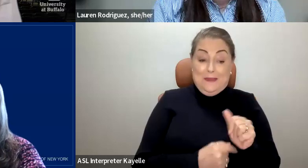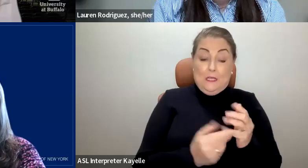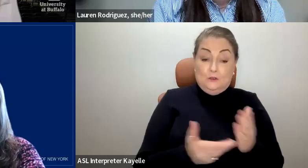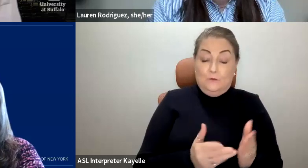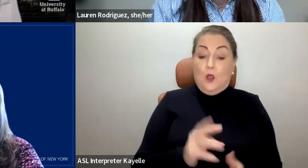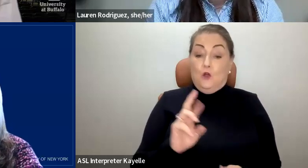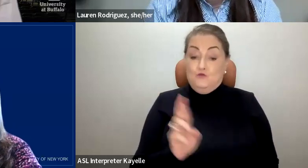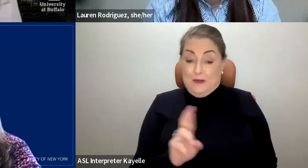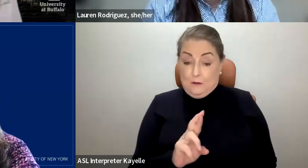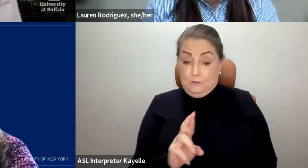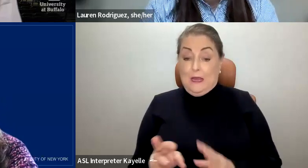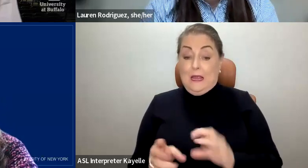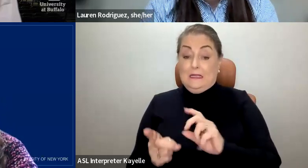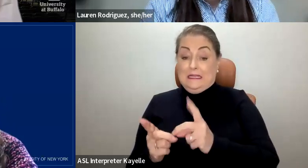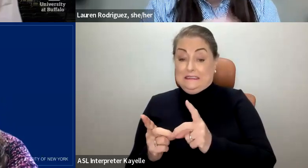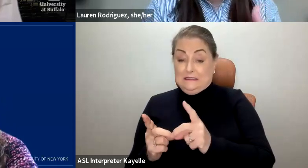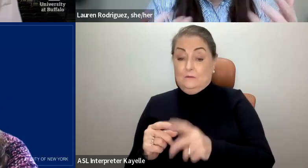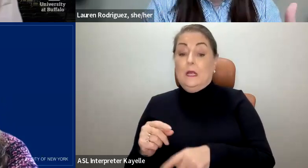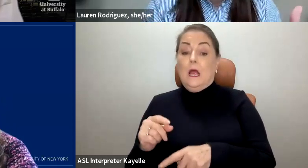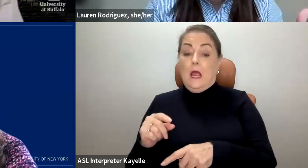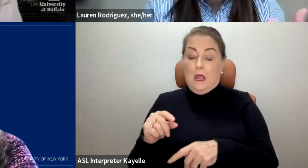as digital accessibility director, we did outreach to the